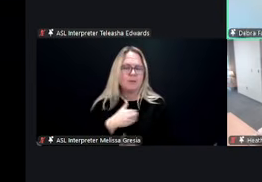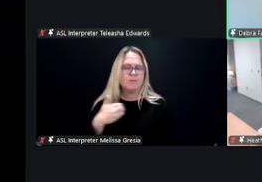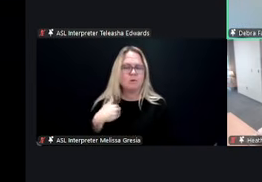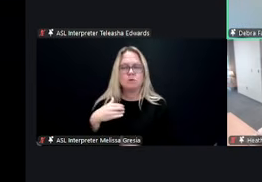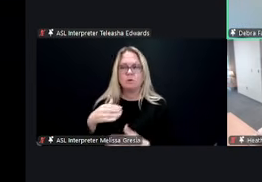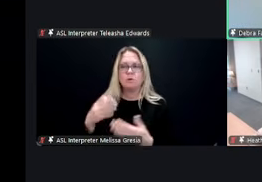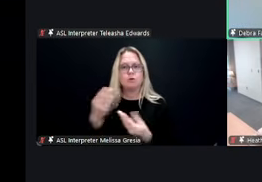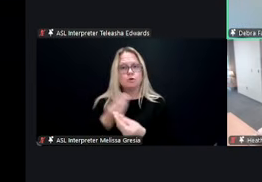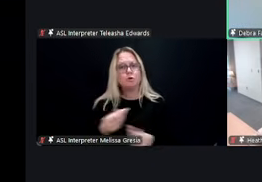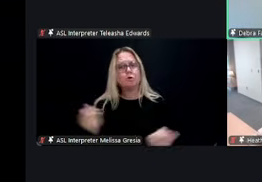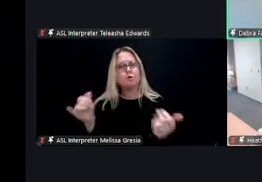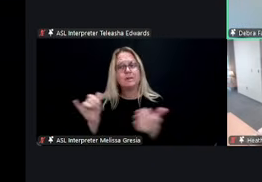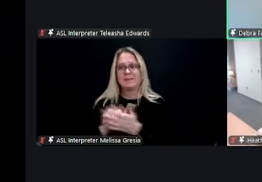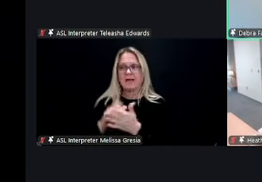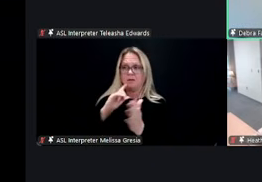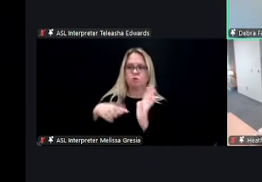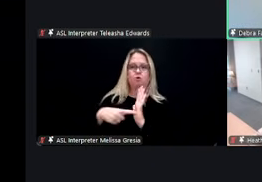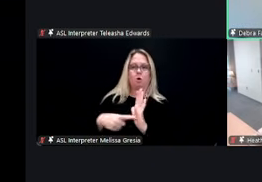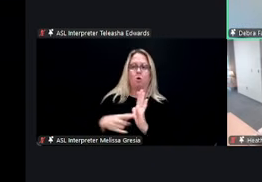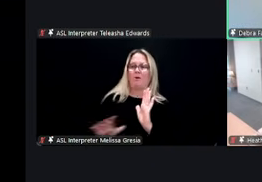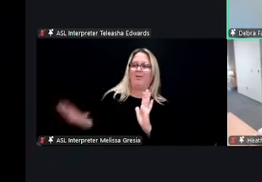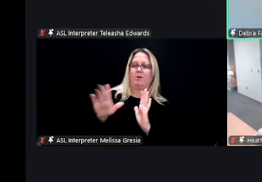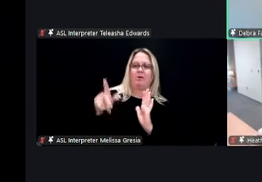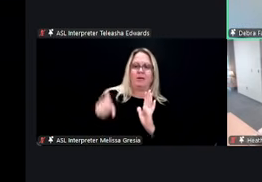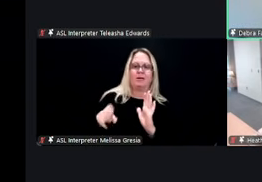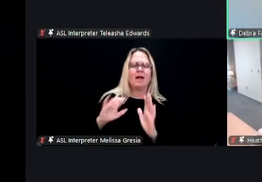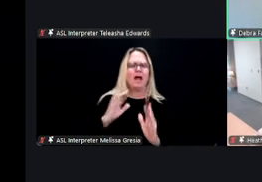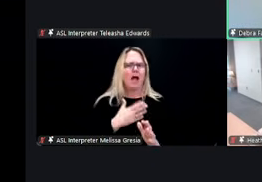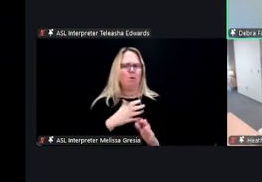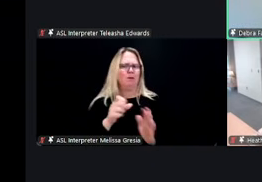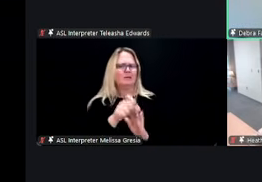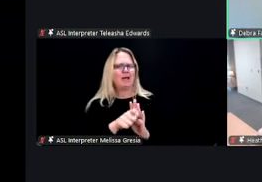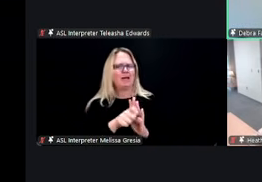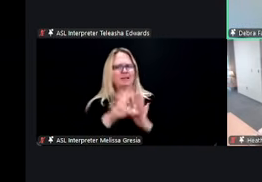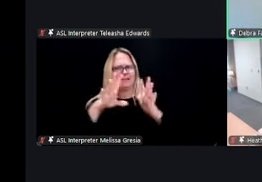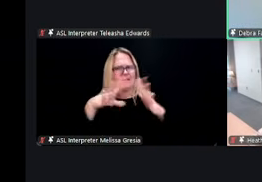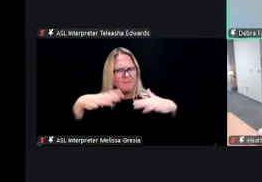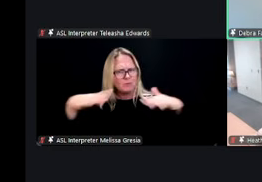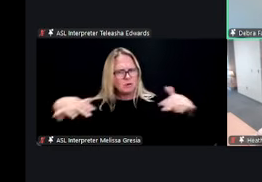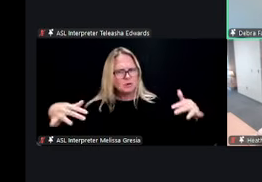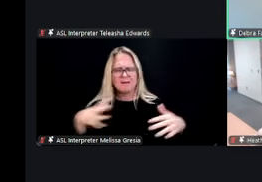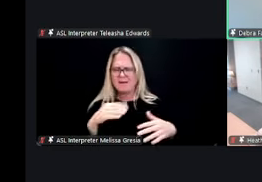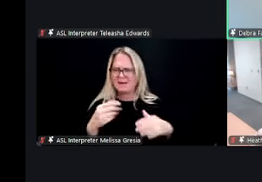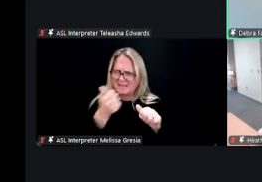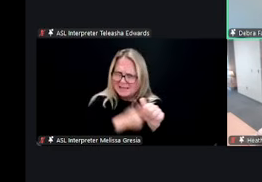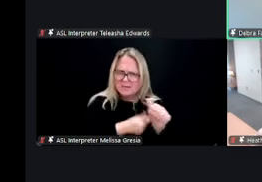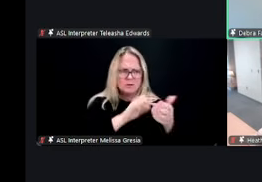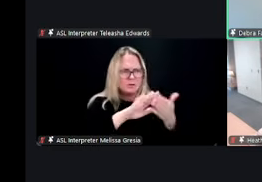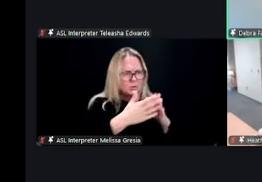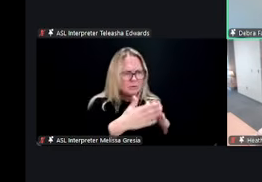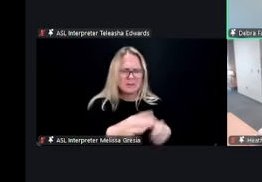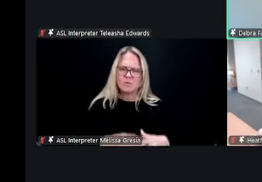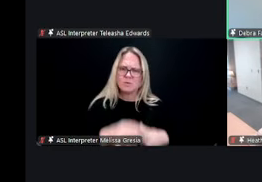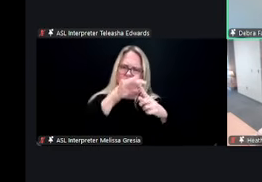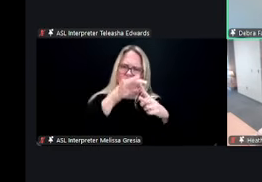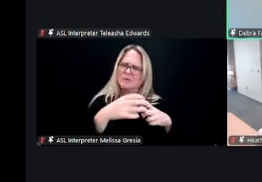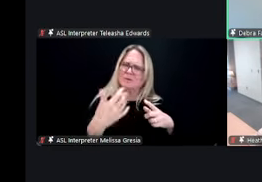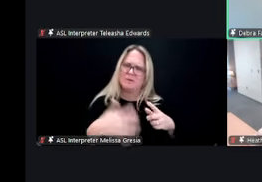the needs. Our state is very diverse and each of our communities are unique and the hub lead will